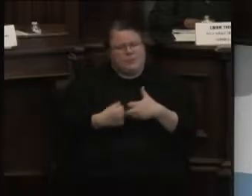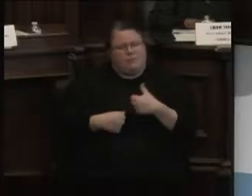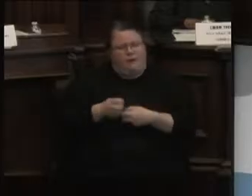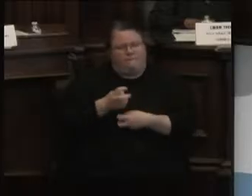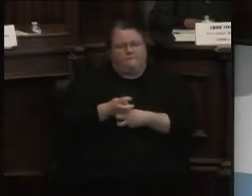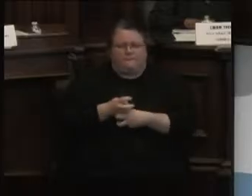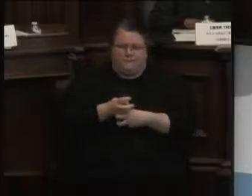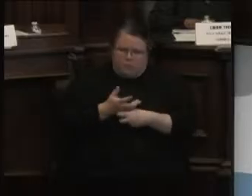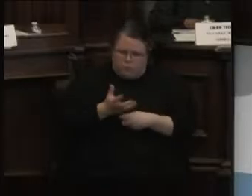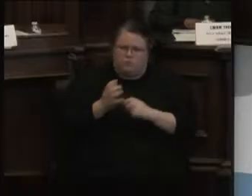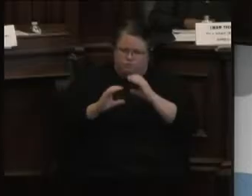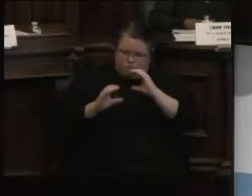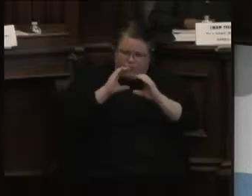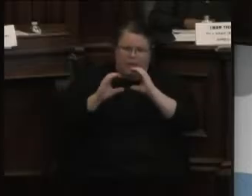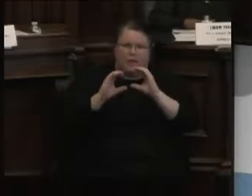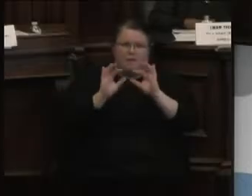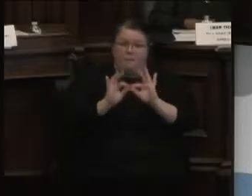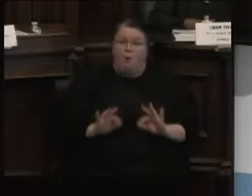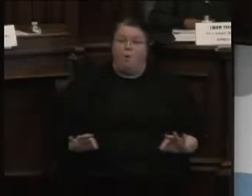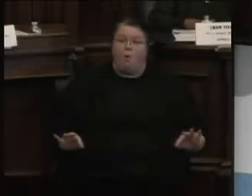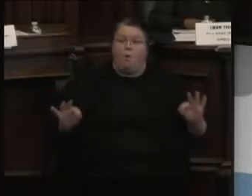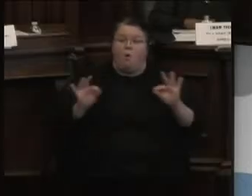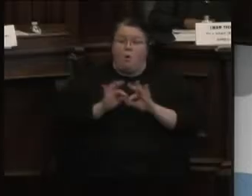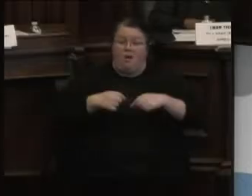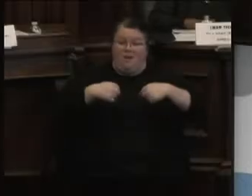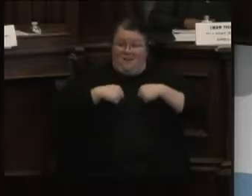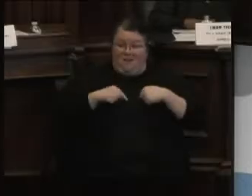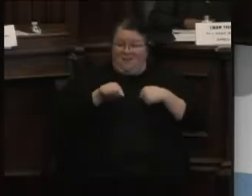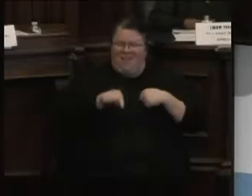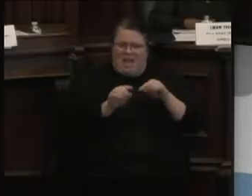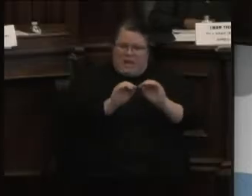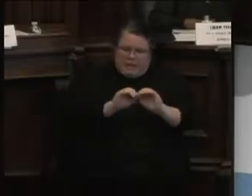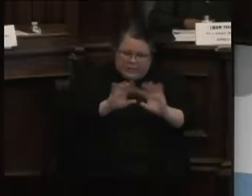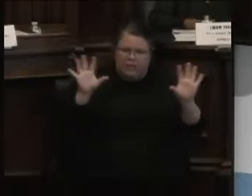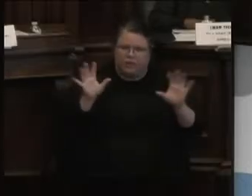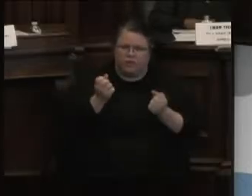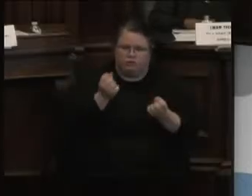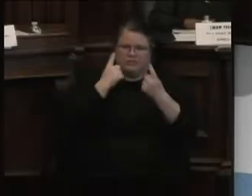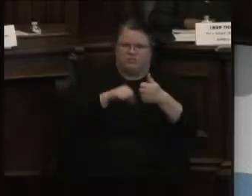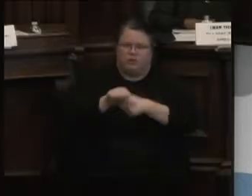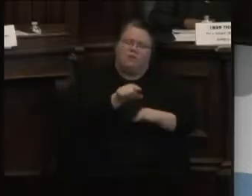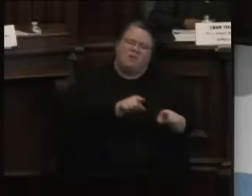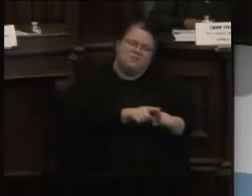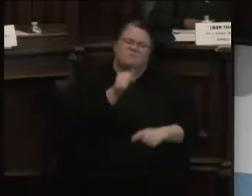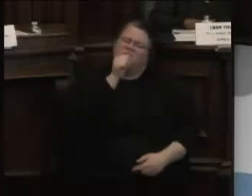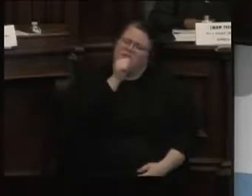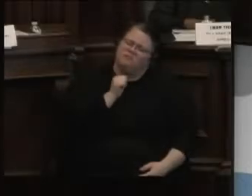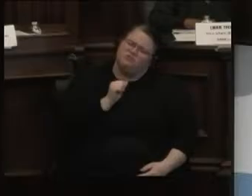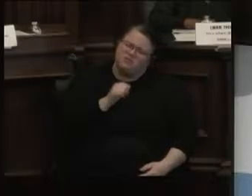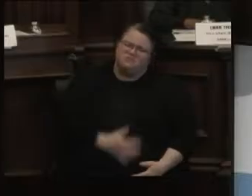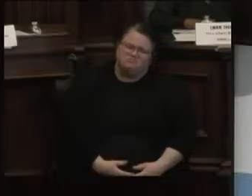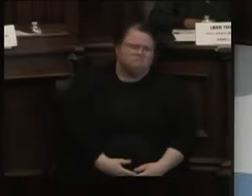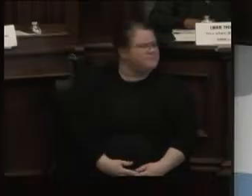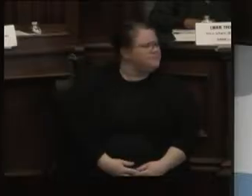conversation that we'll be having. And it might be difficult. So you want to make